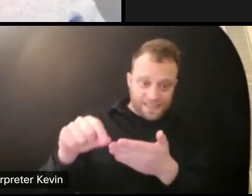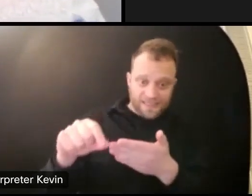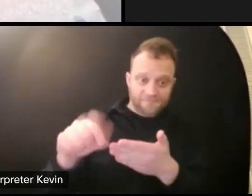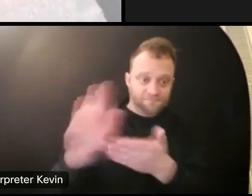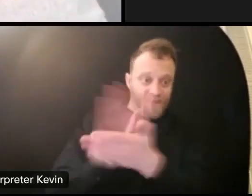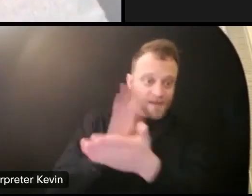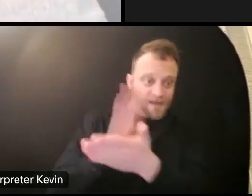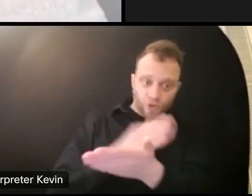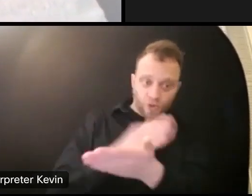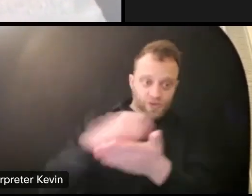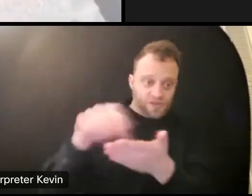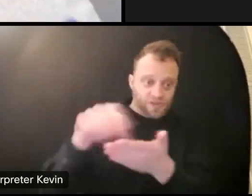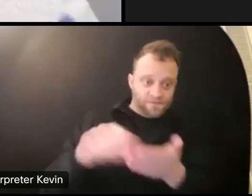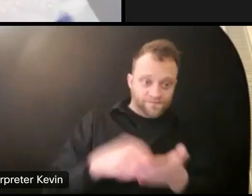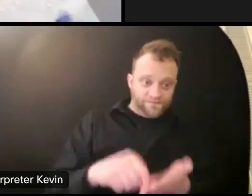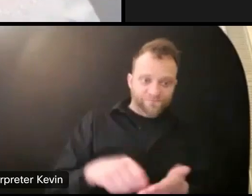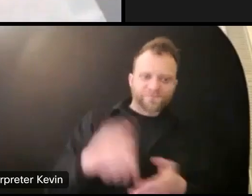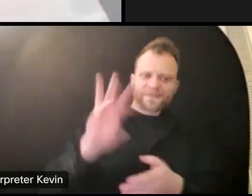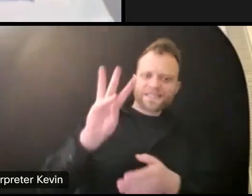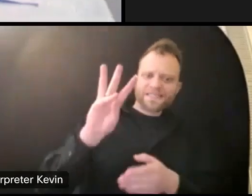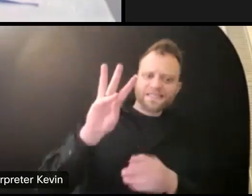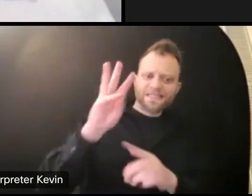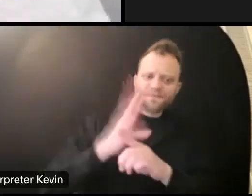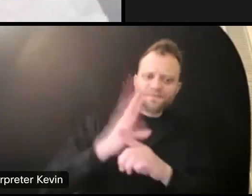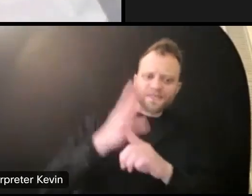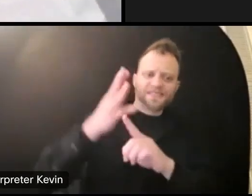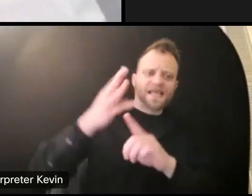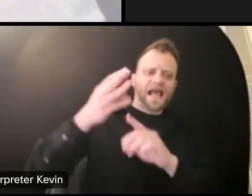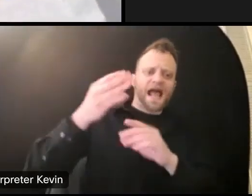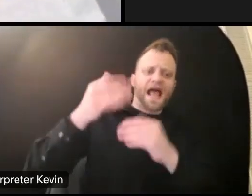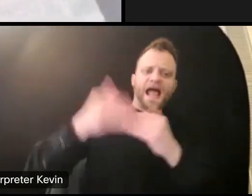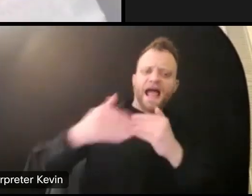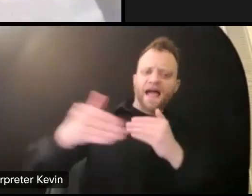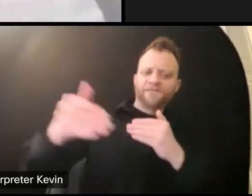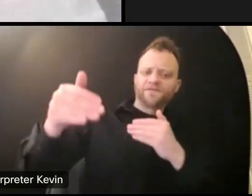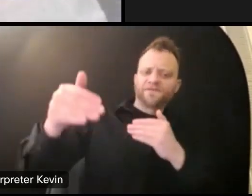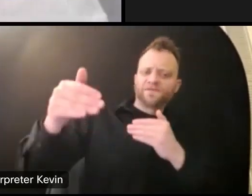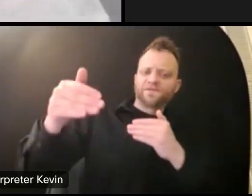think it's due six months after the election I'm not sure, maybe 90 days, I'm not sure, but it's